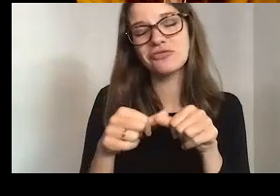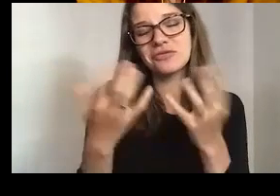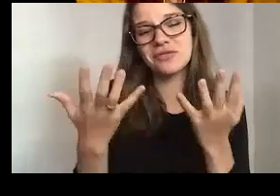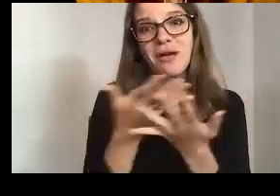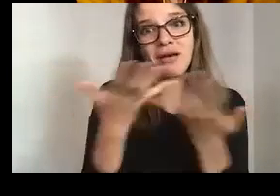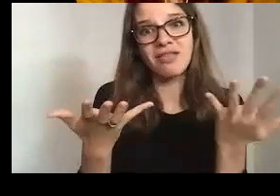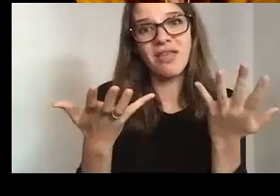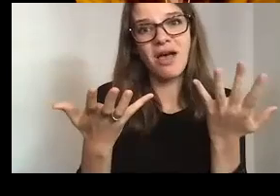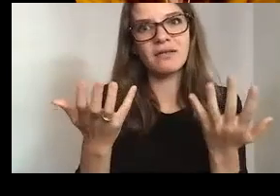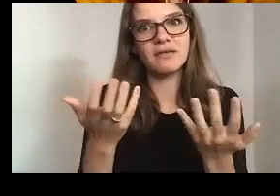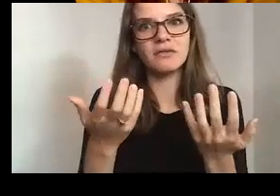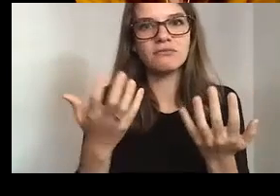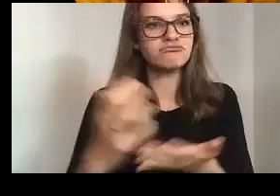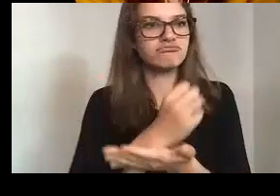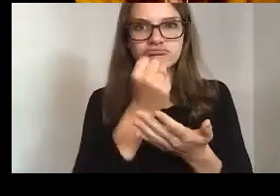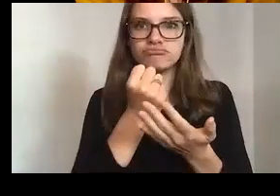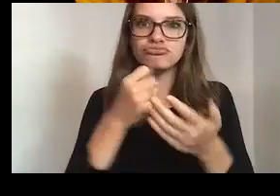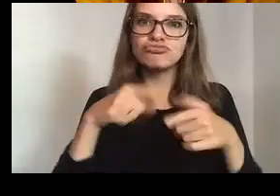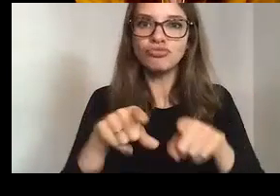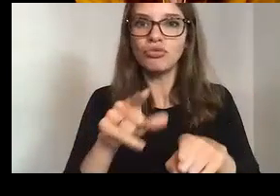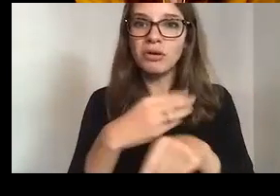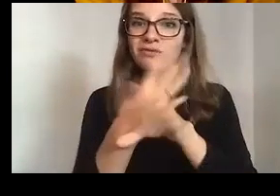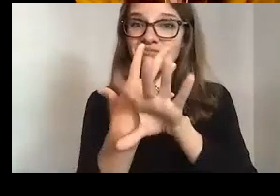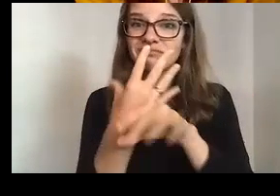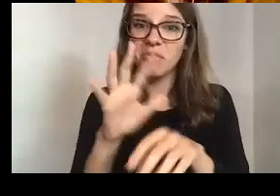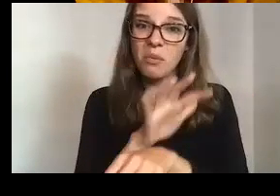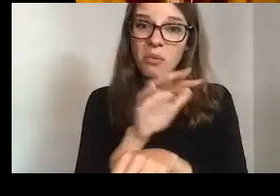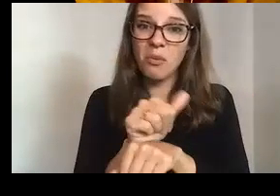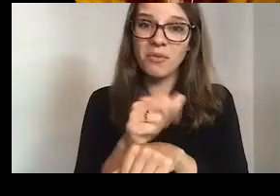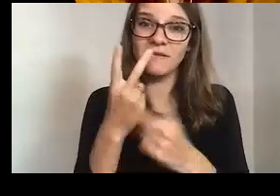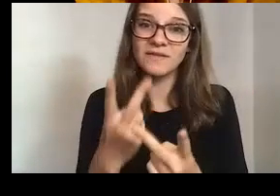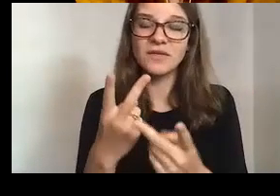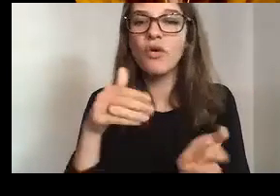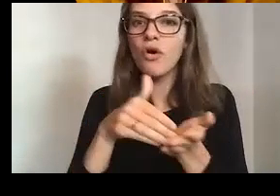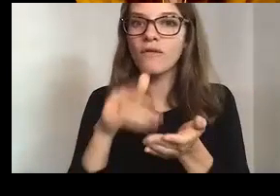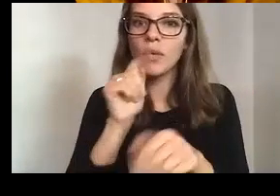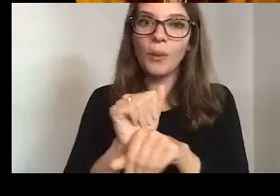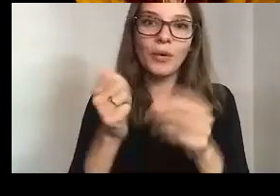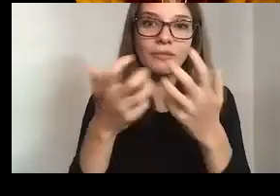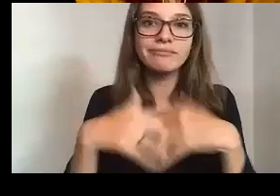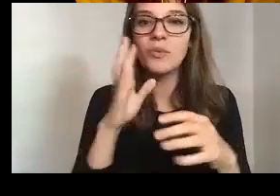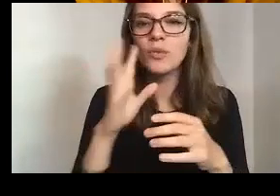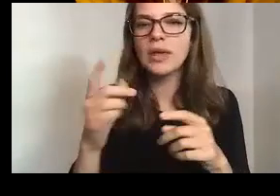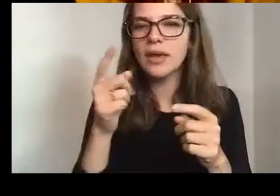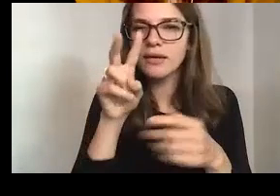be done with a video visit so oftentimes we can work together to rule out certain conditions or